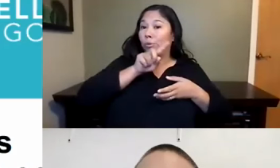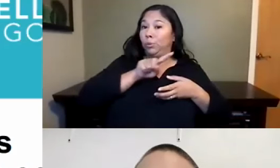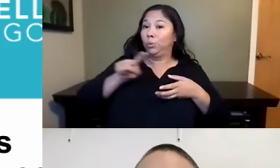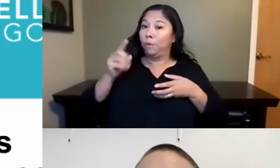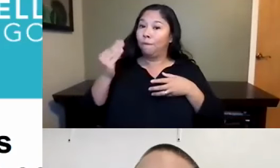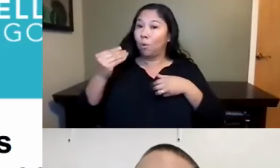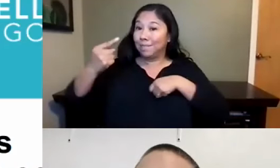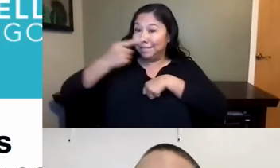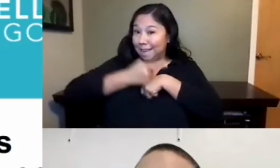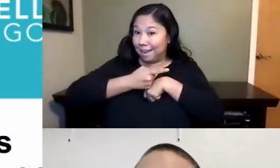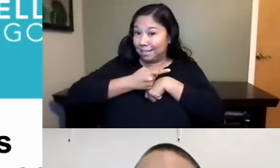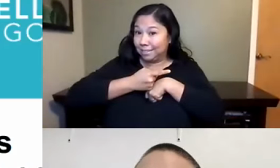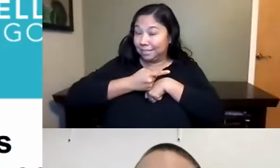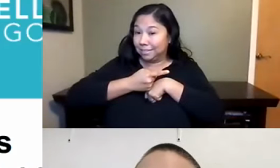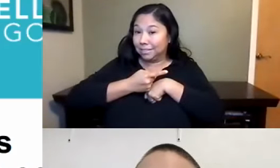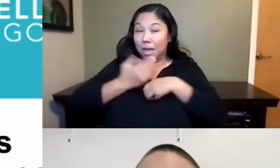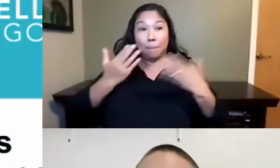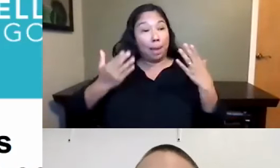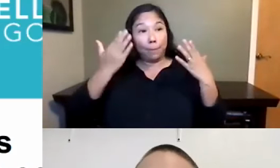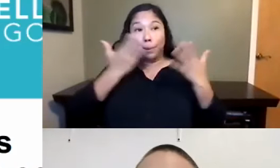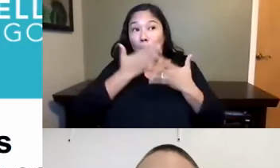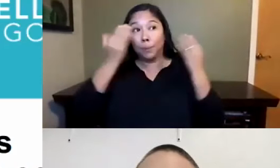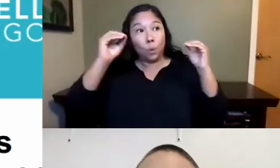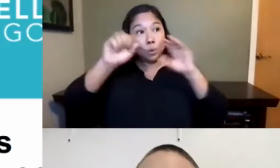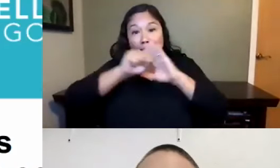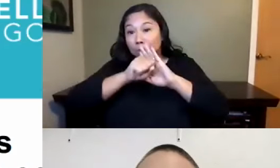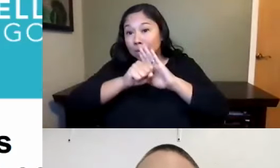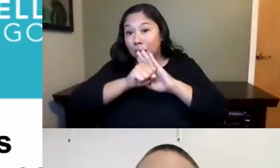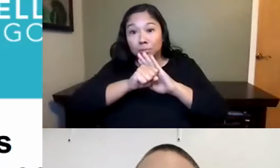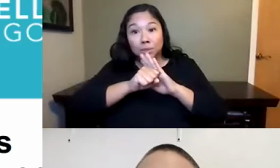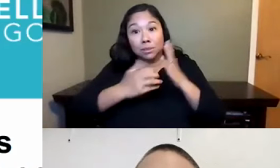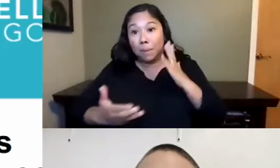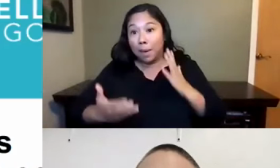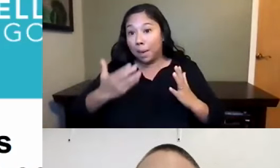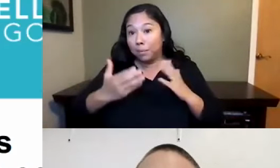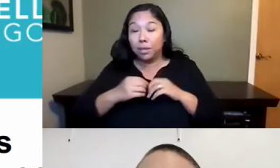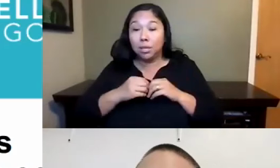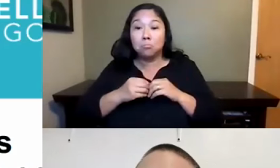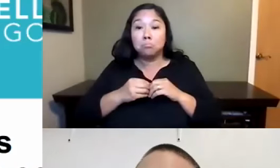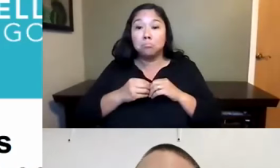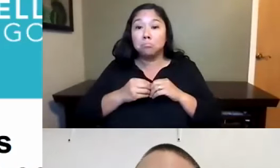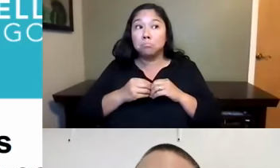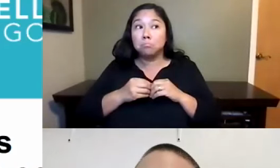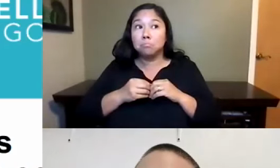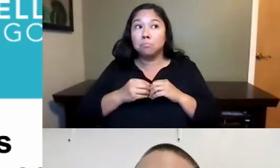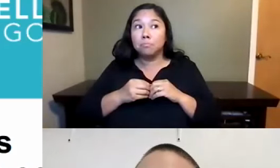You may not have any symptoms and you may not have been keeping track of